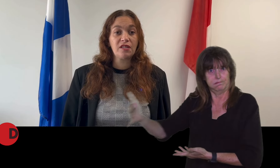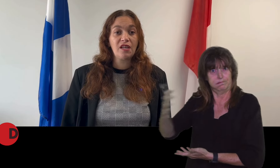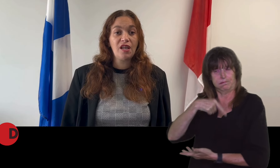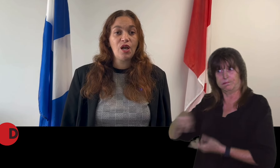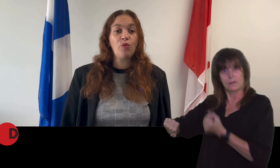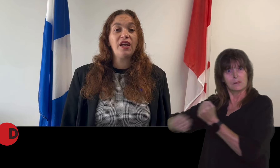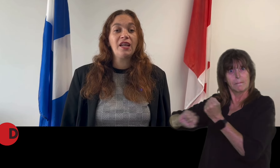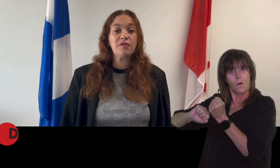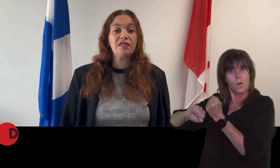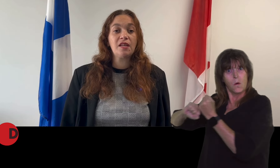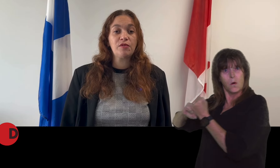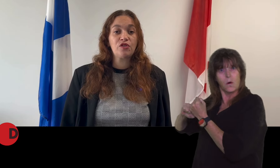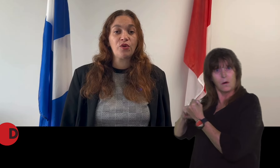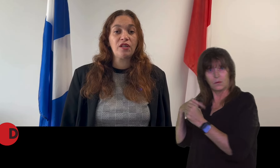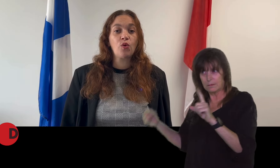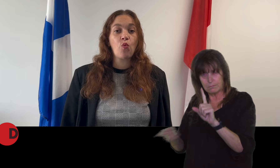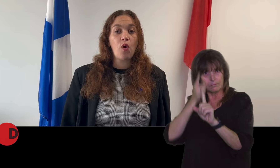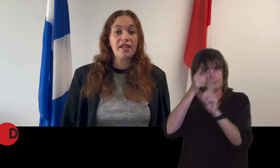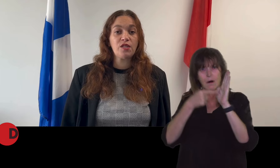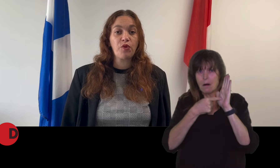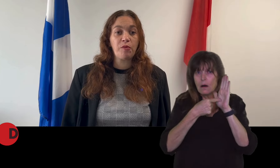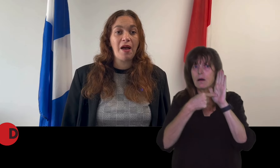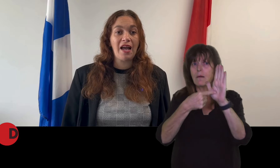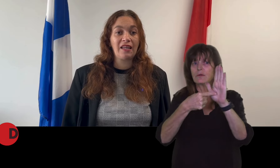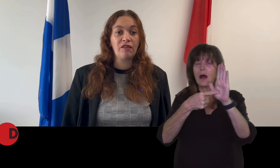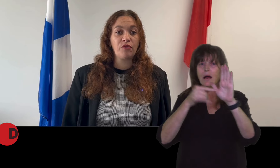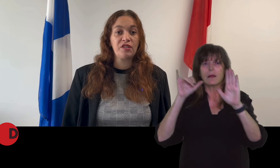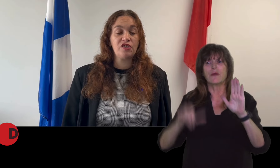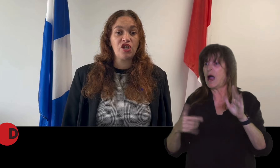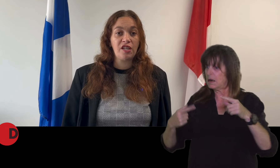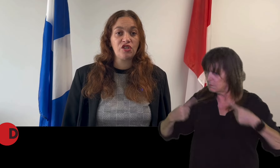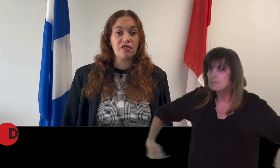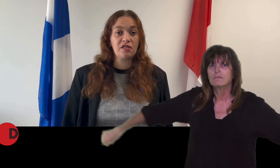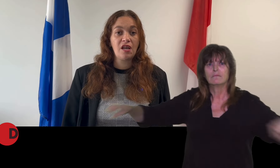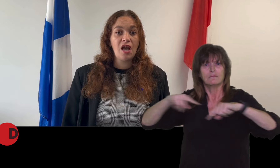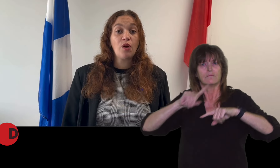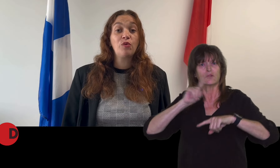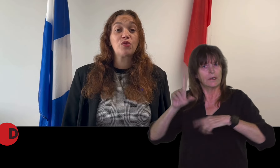we aim to demonstrate the widespread backing for these changes,